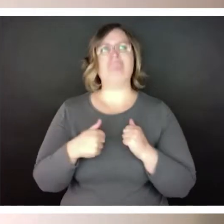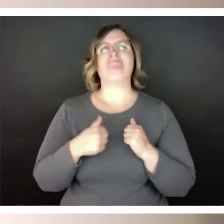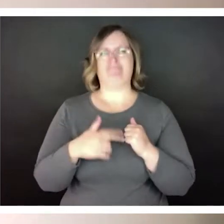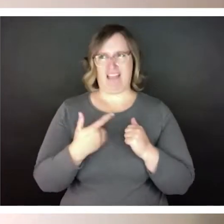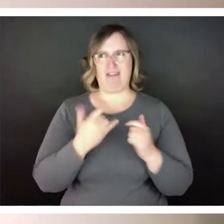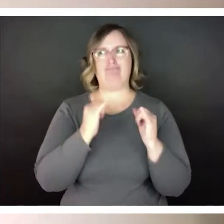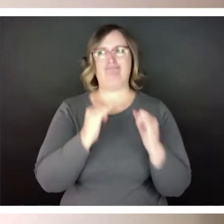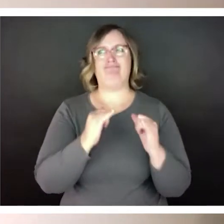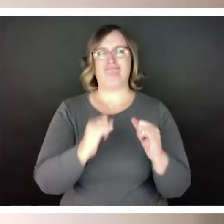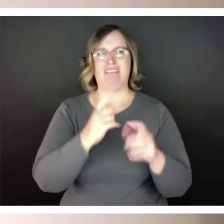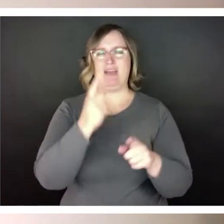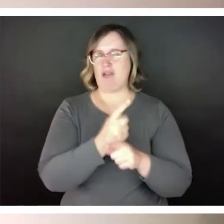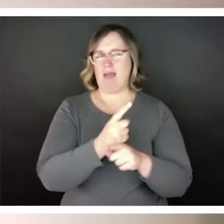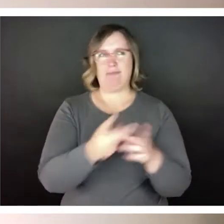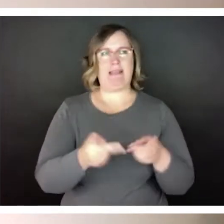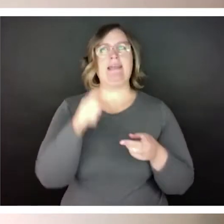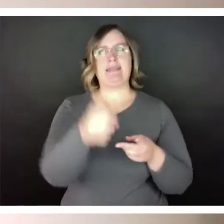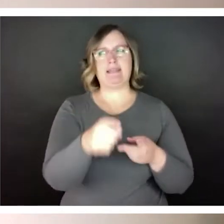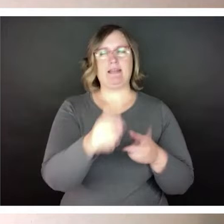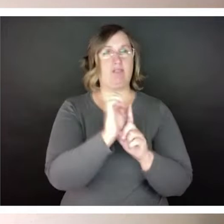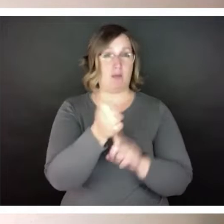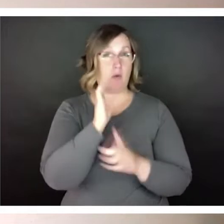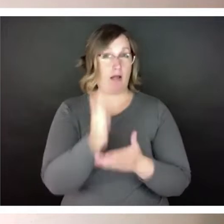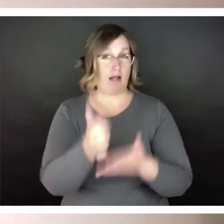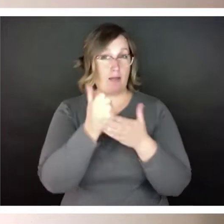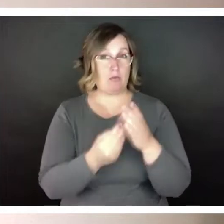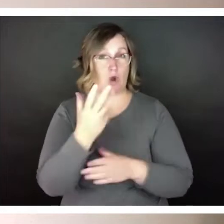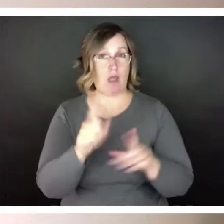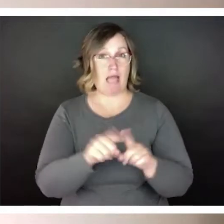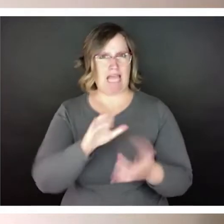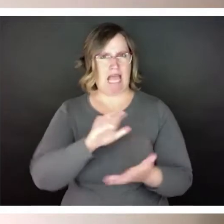in an environment that would help me grow not only as an academic, but as a human being.